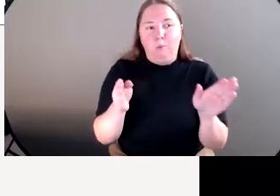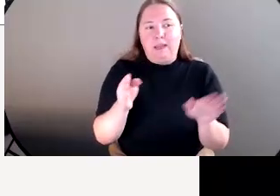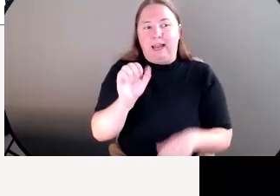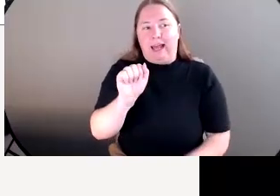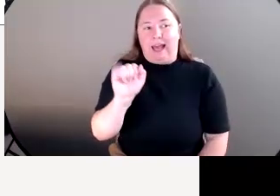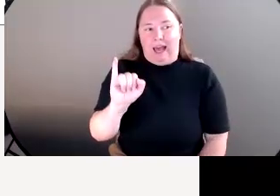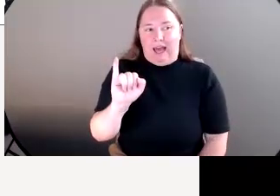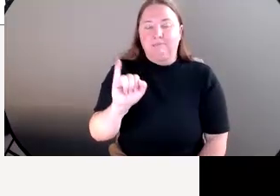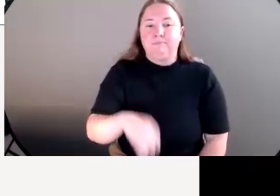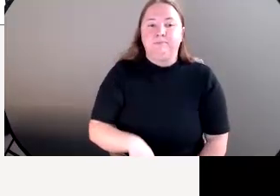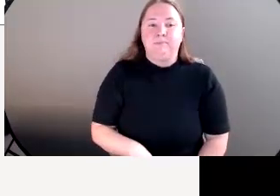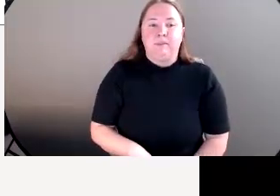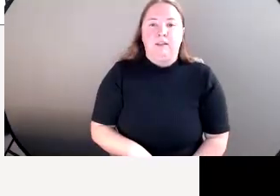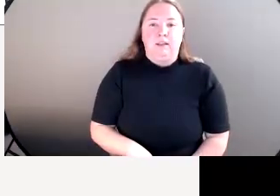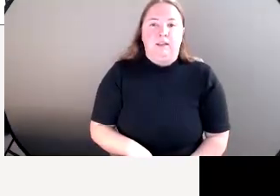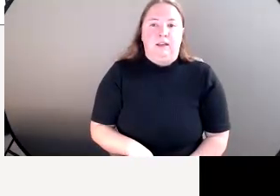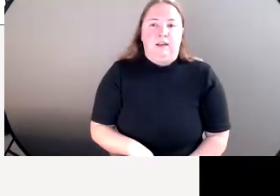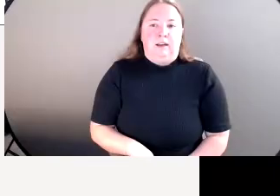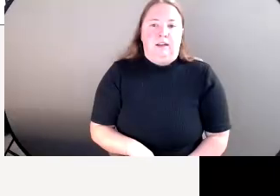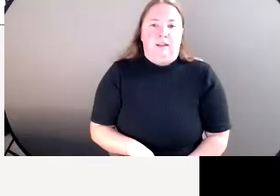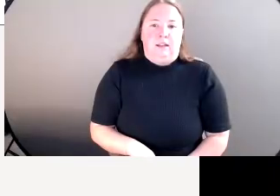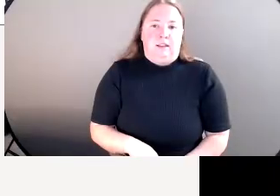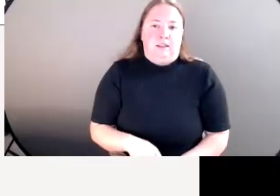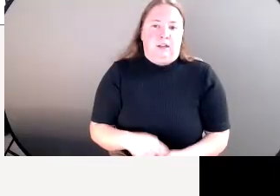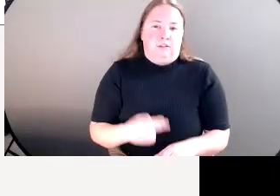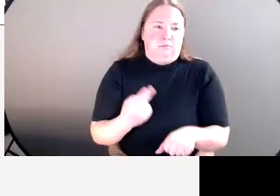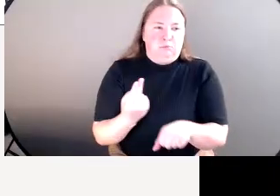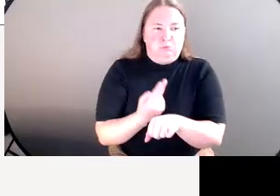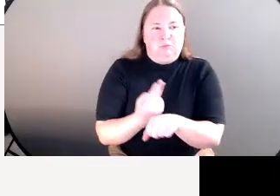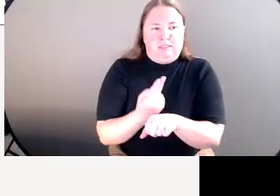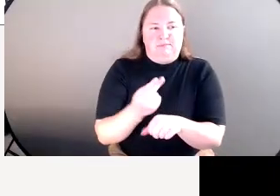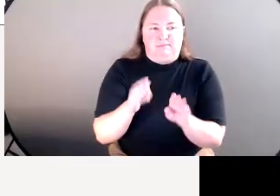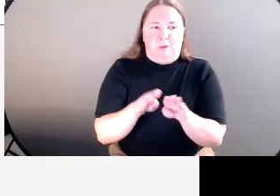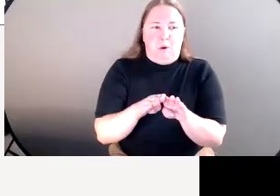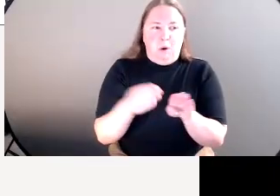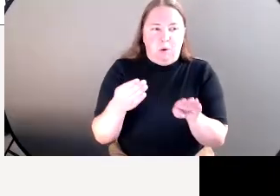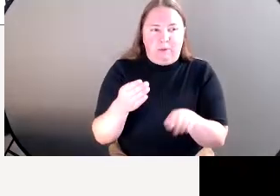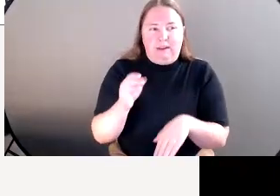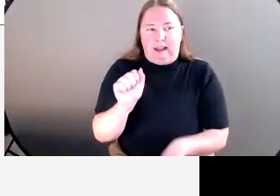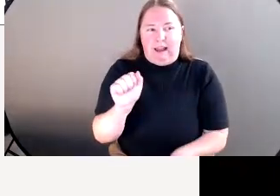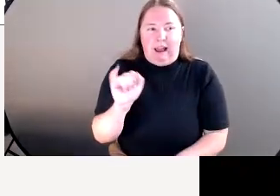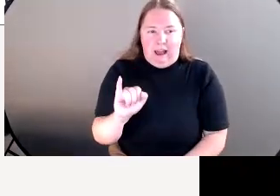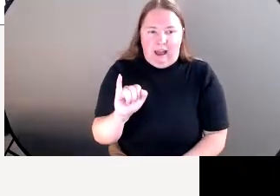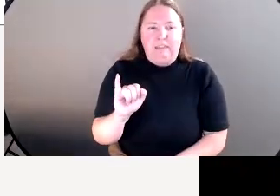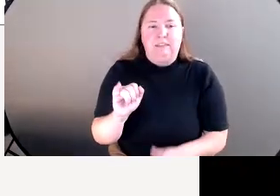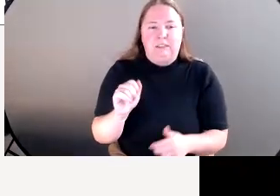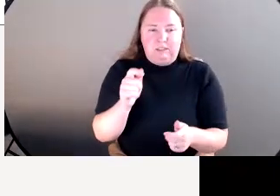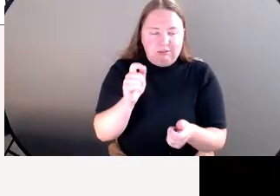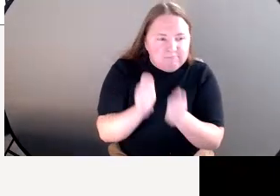they call it ignite AI, which is, leveraging the algorithms and AI to help